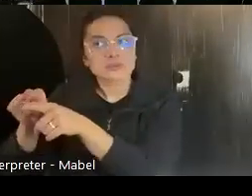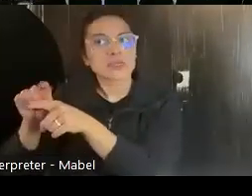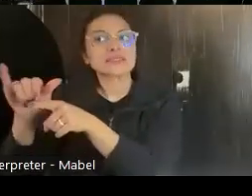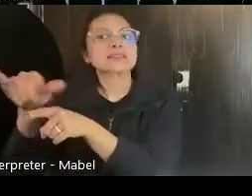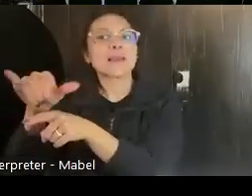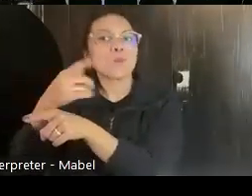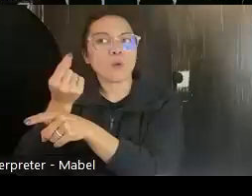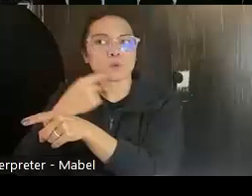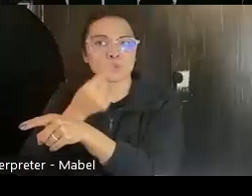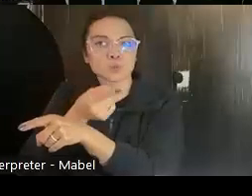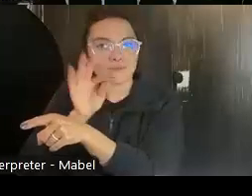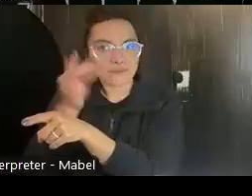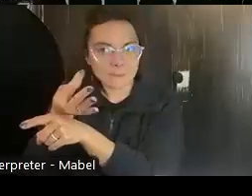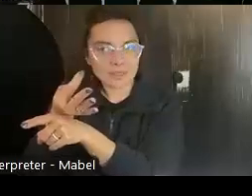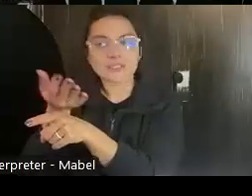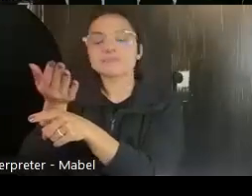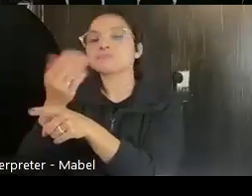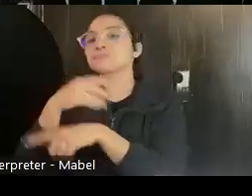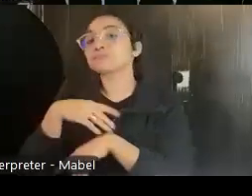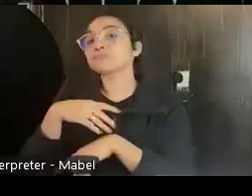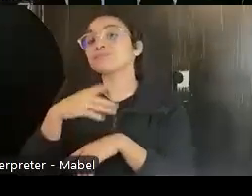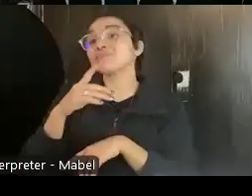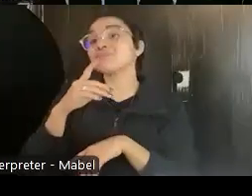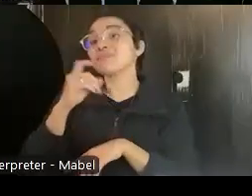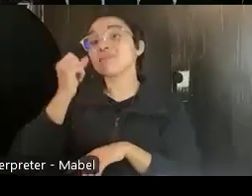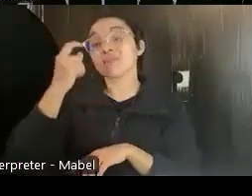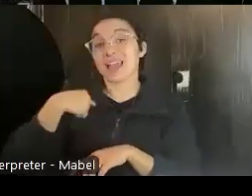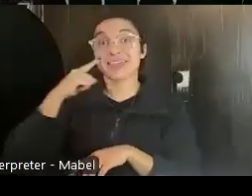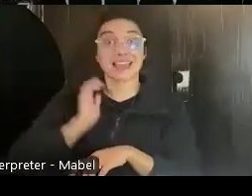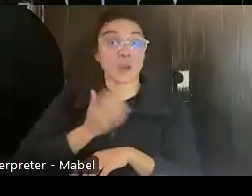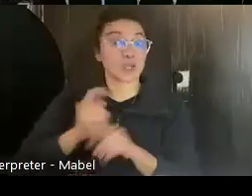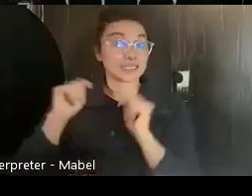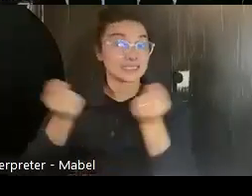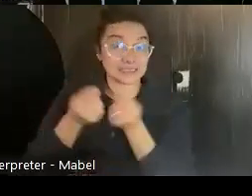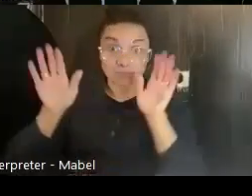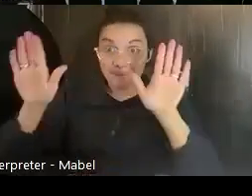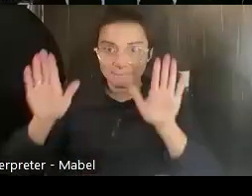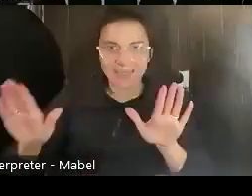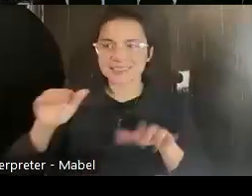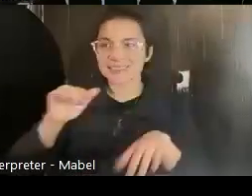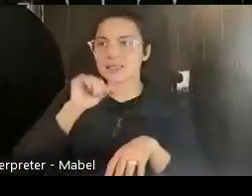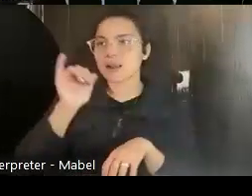with is that we're not a black hole that after we see a patient we are sending our notes and